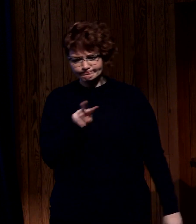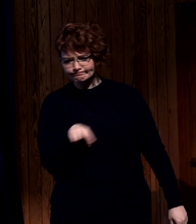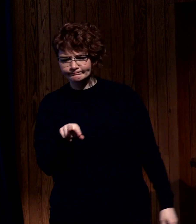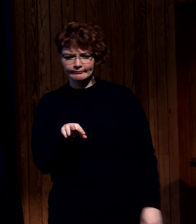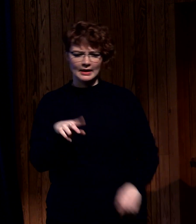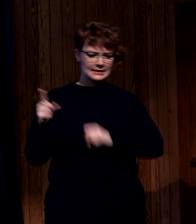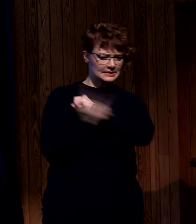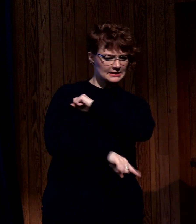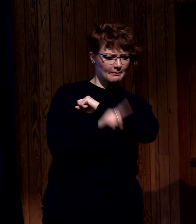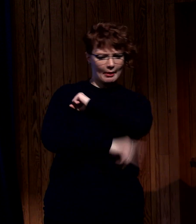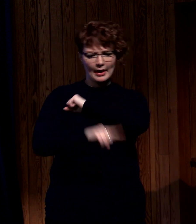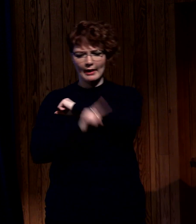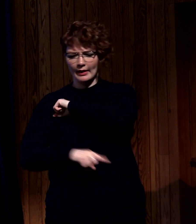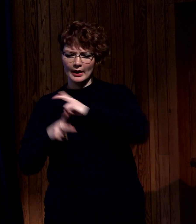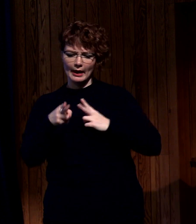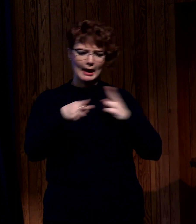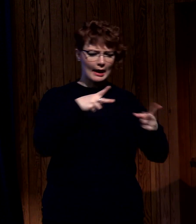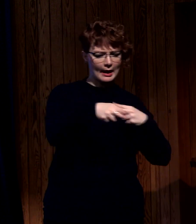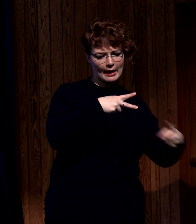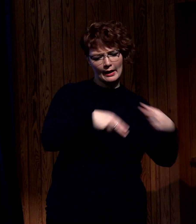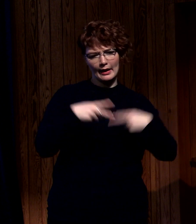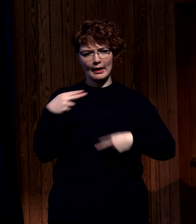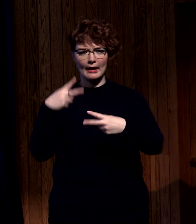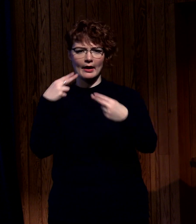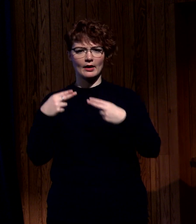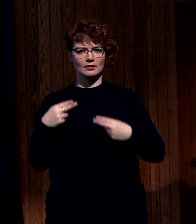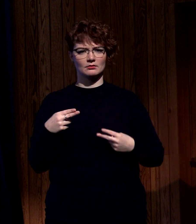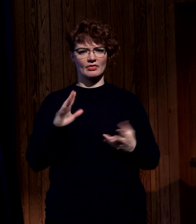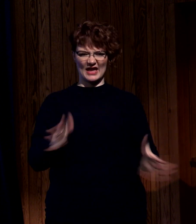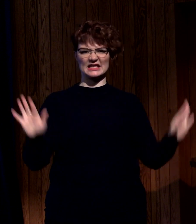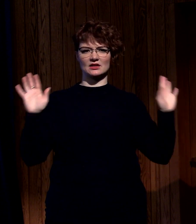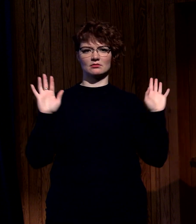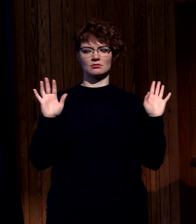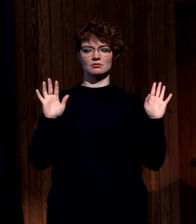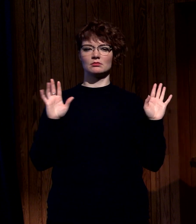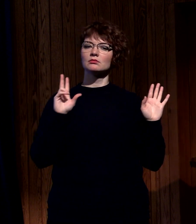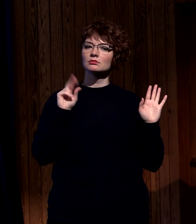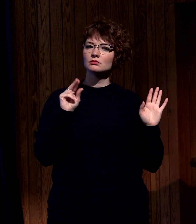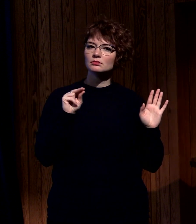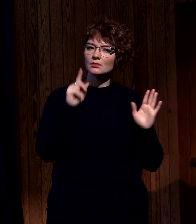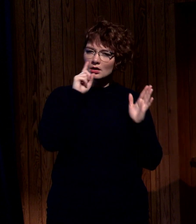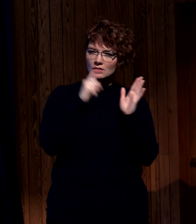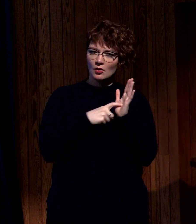discipline and Cut away our sins. But notice Jesus's